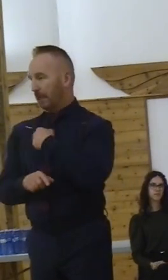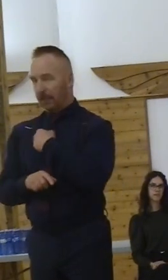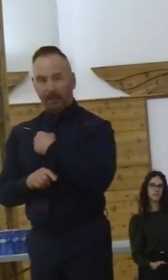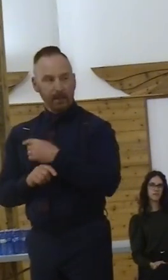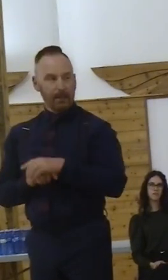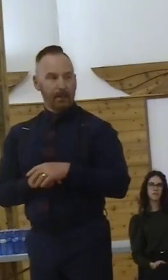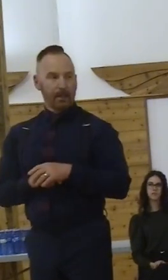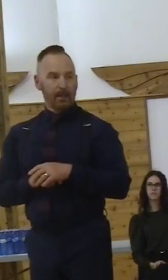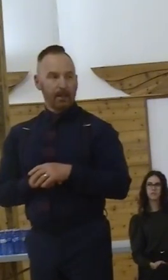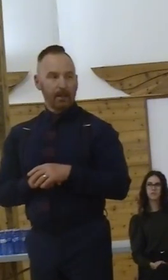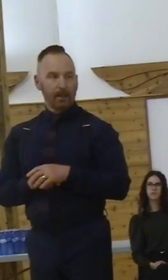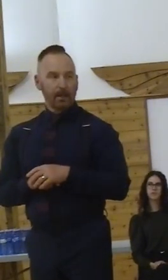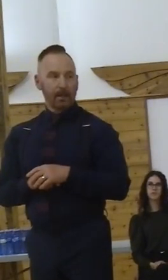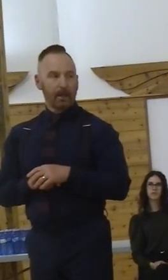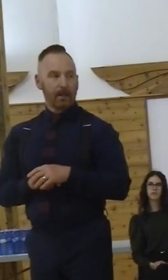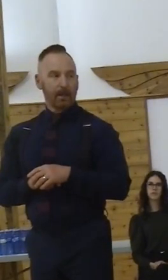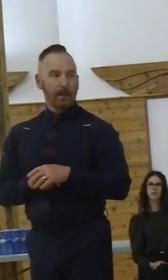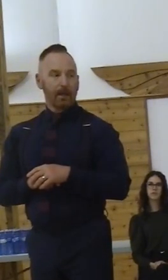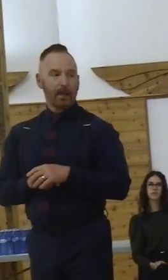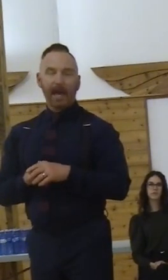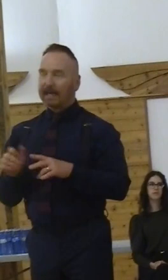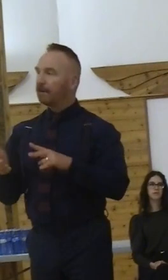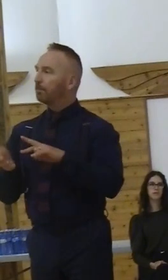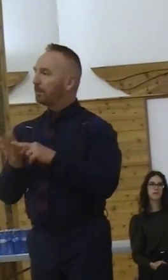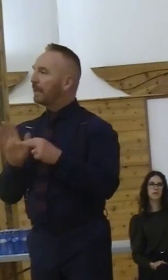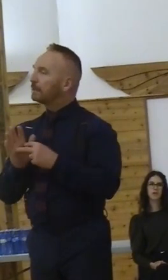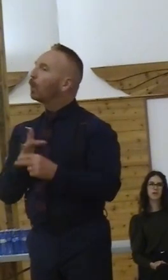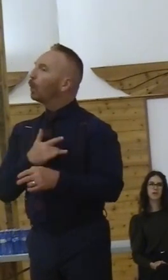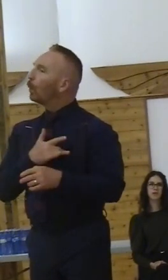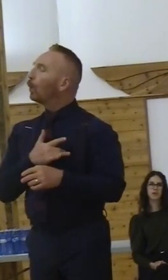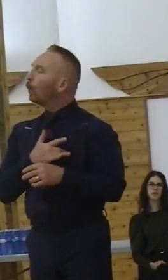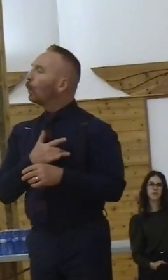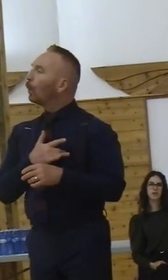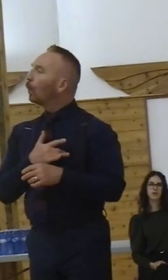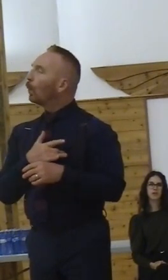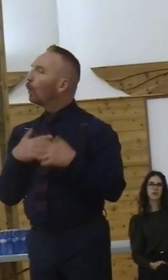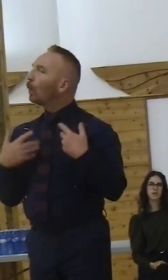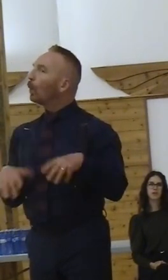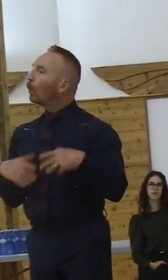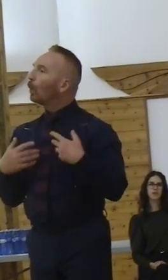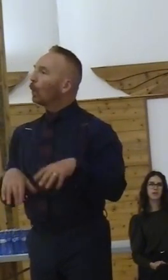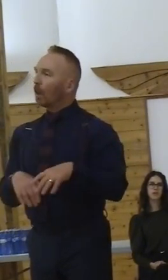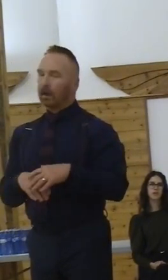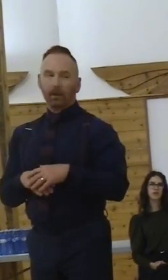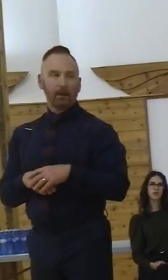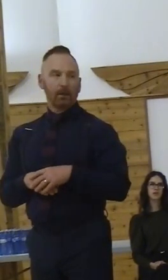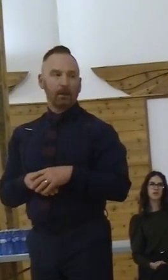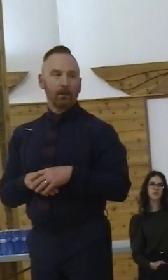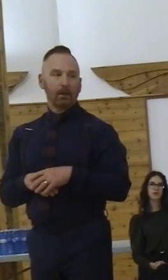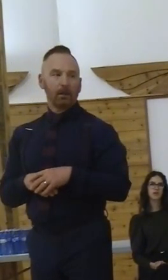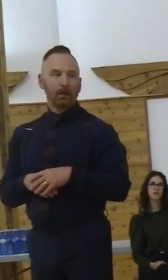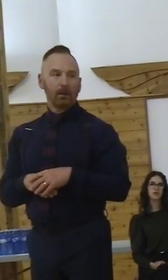And it means a lot to me, because I never would have stopped, had been through anything